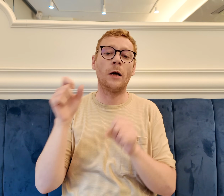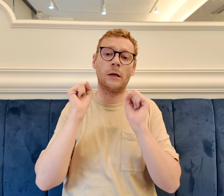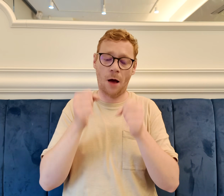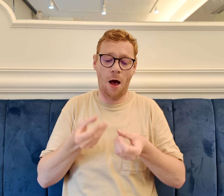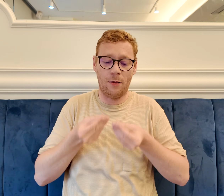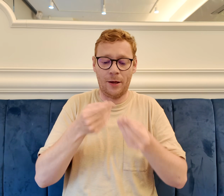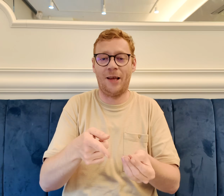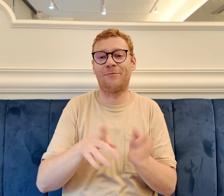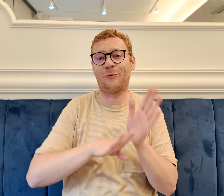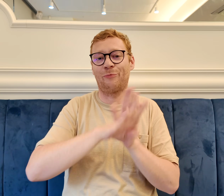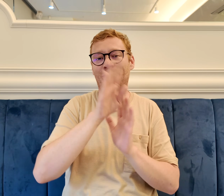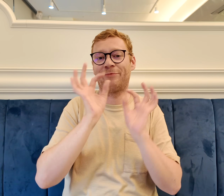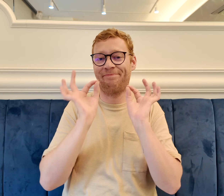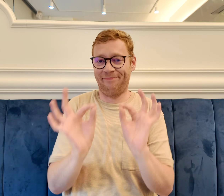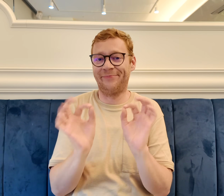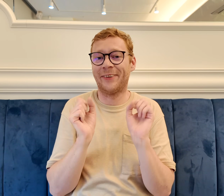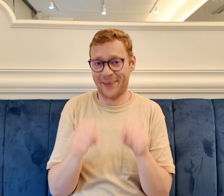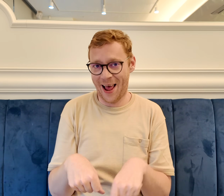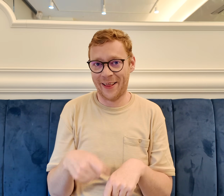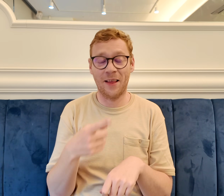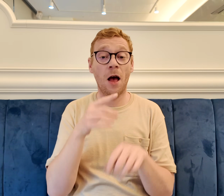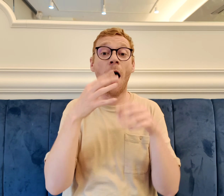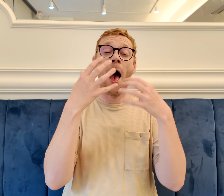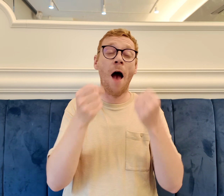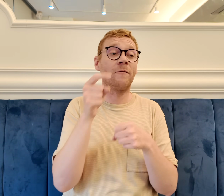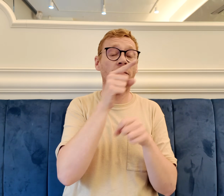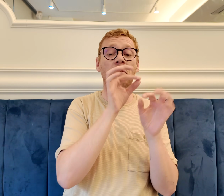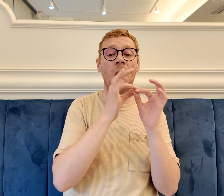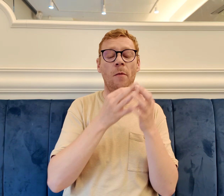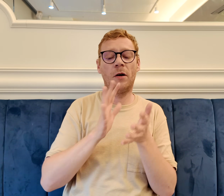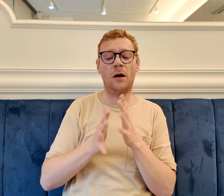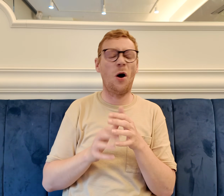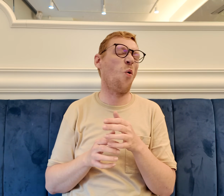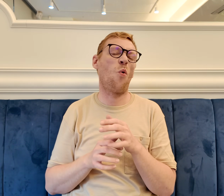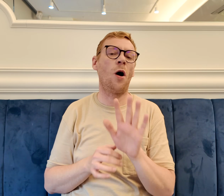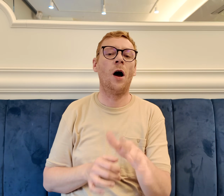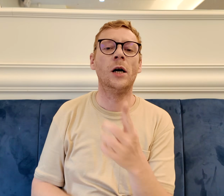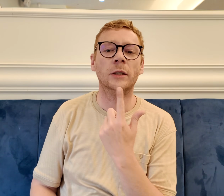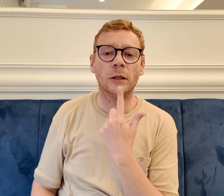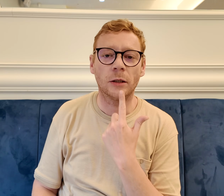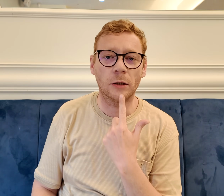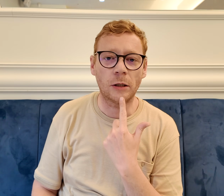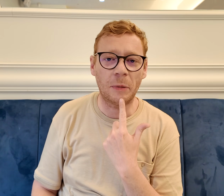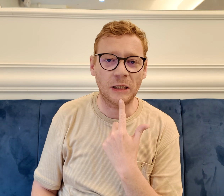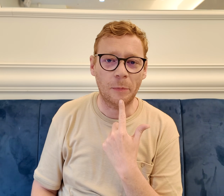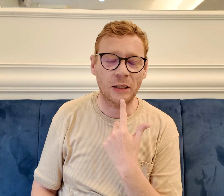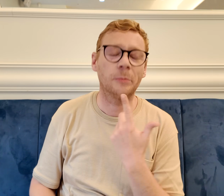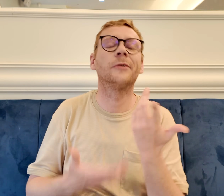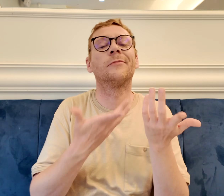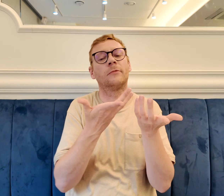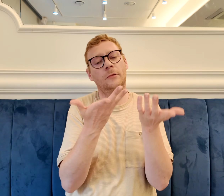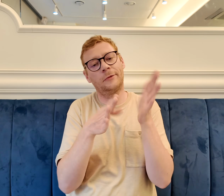the deaf person can naturally grow and establish their identity. However, some families prefer to communicate exclusively through spoken language, rather than sign language.